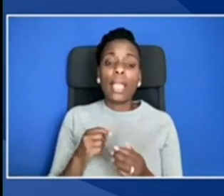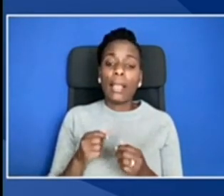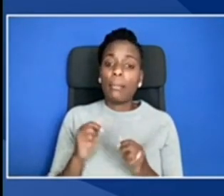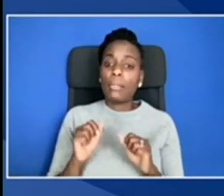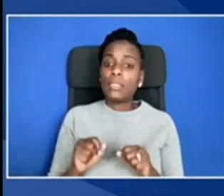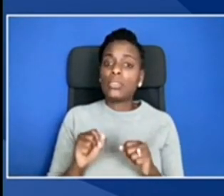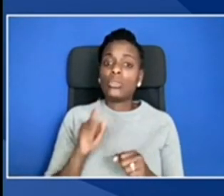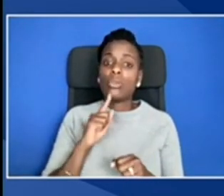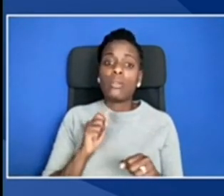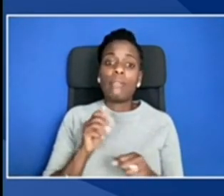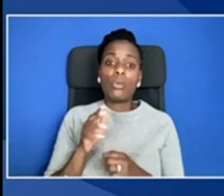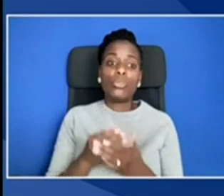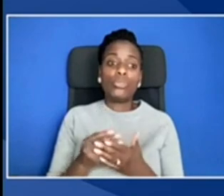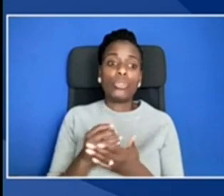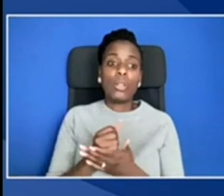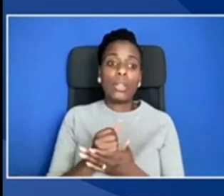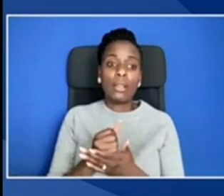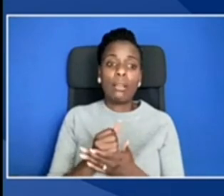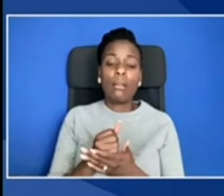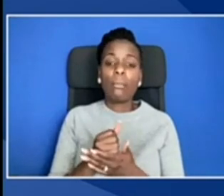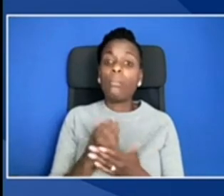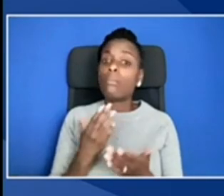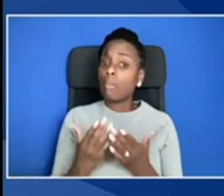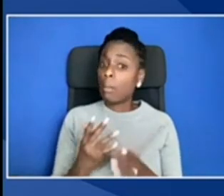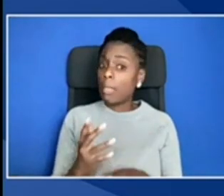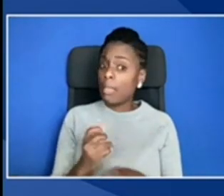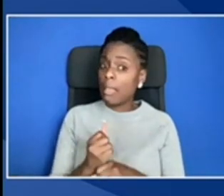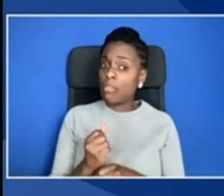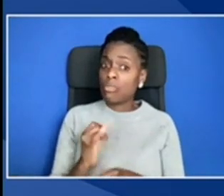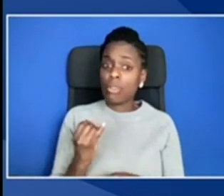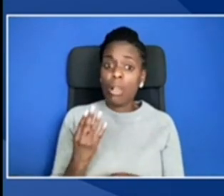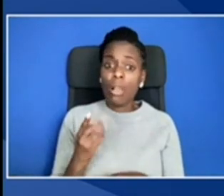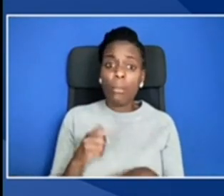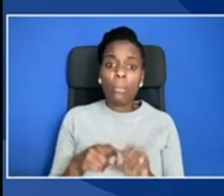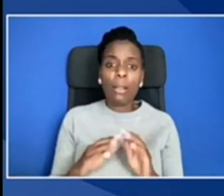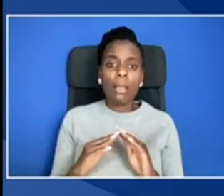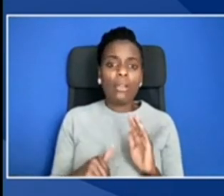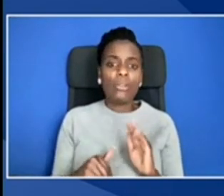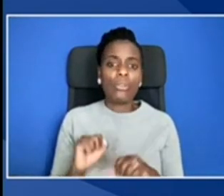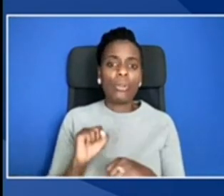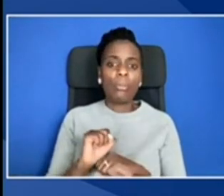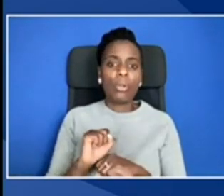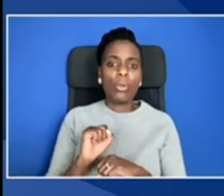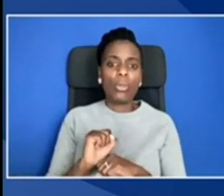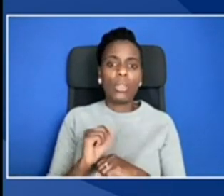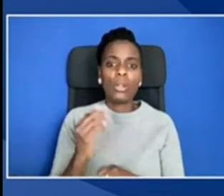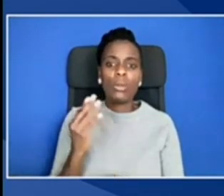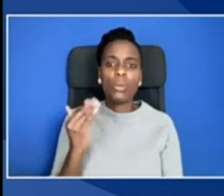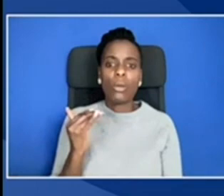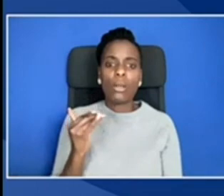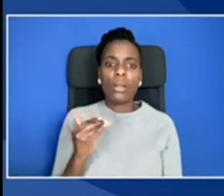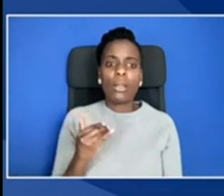and who may get jobs but are underemployed because they- because of the public's